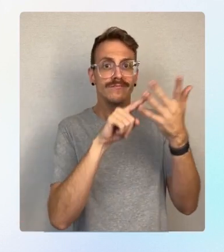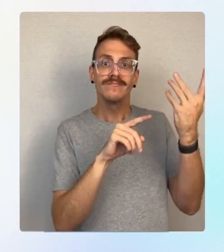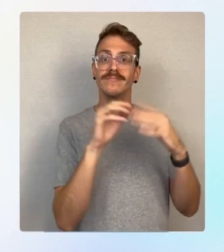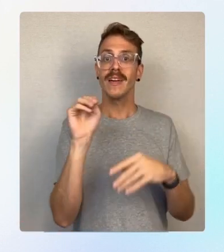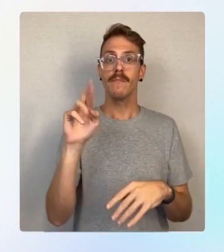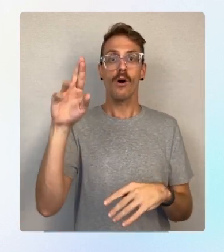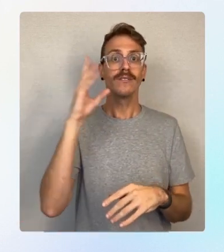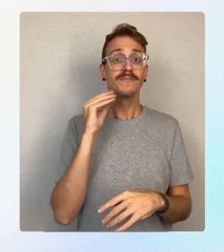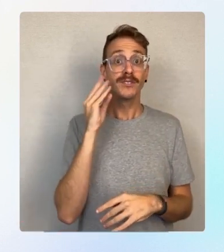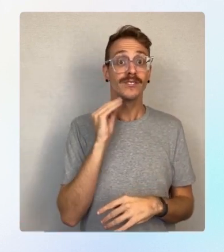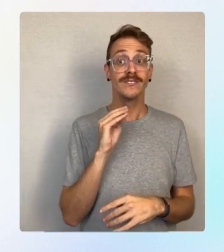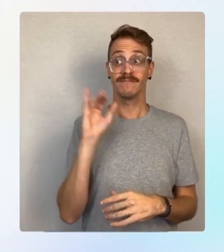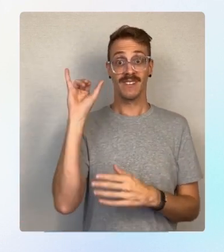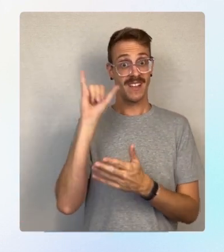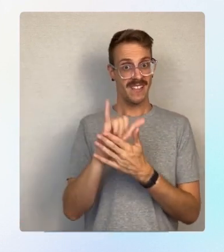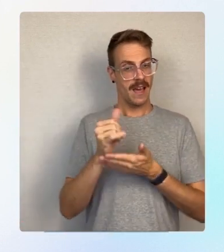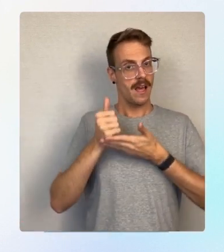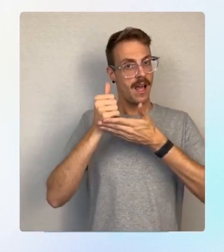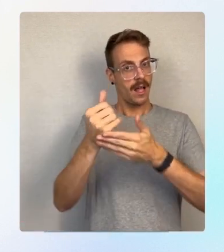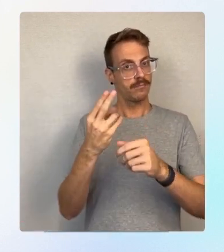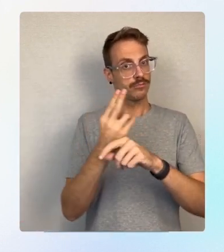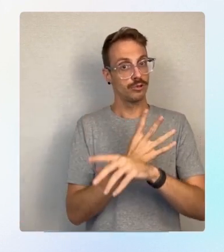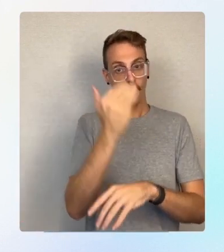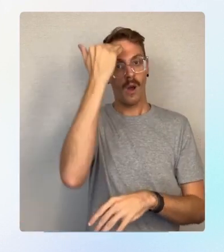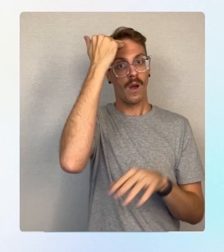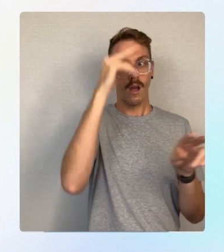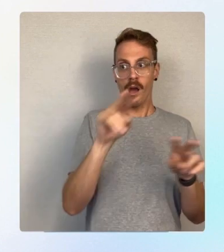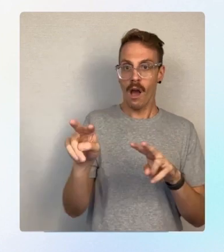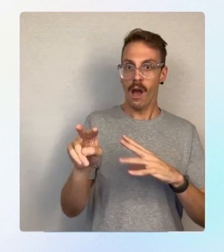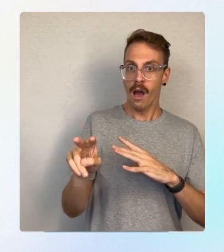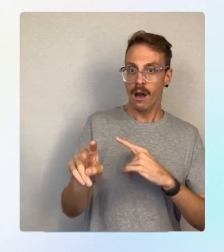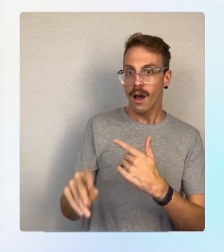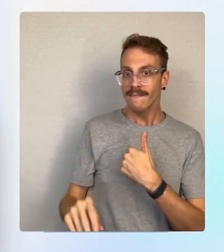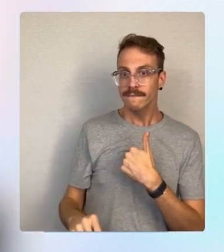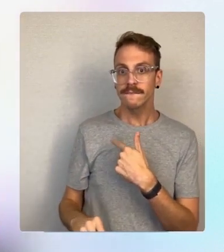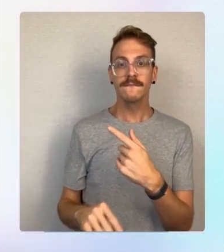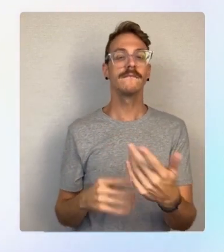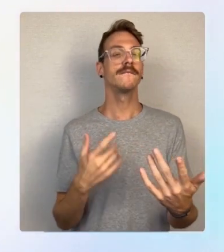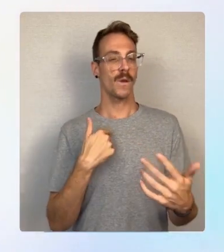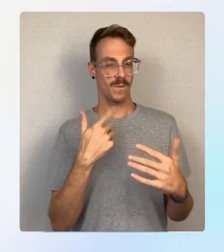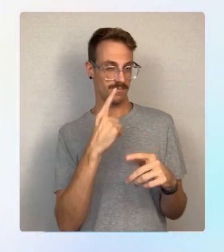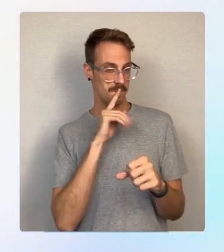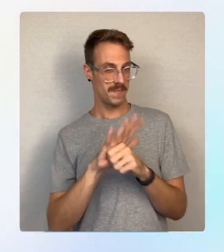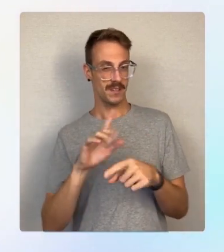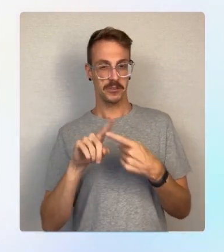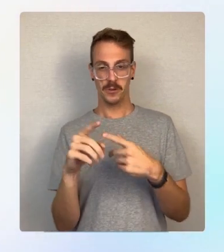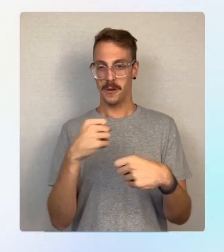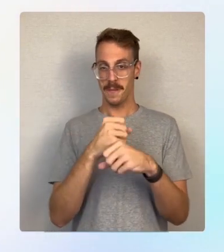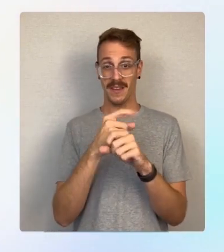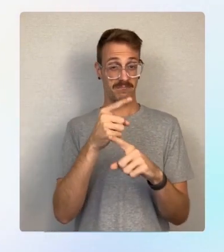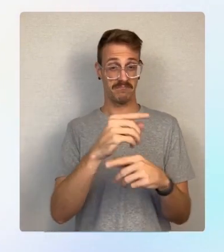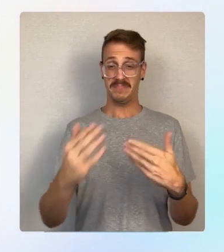We believe this will drive user awareness for MR. We are committed to making it as easy